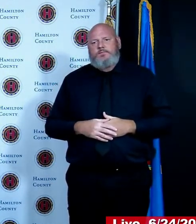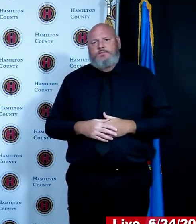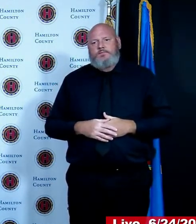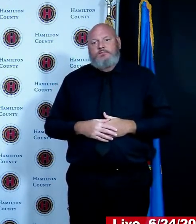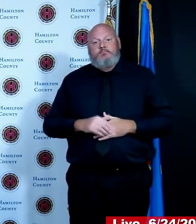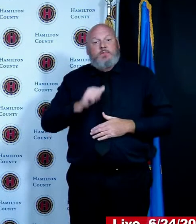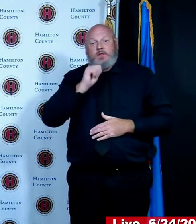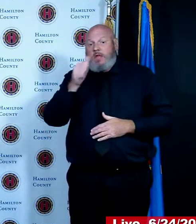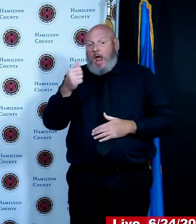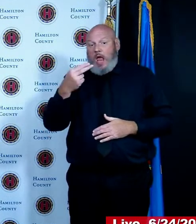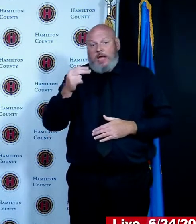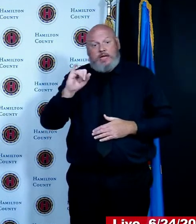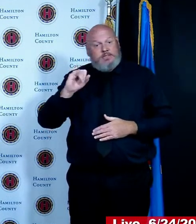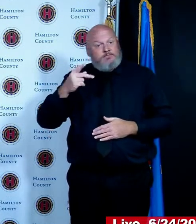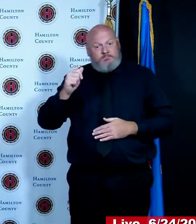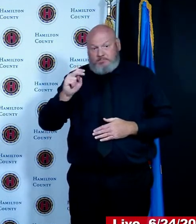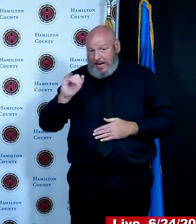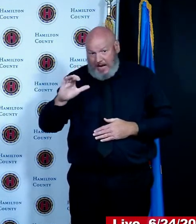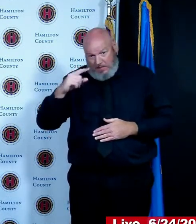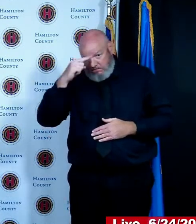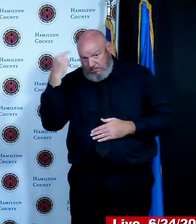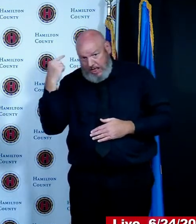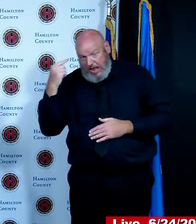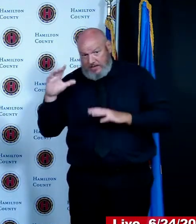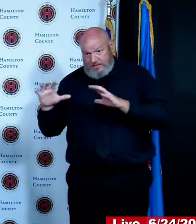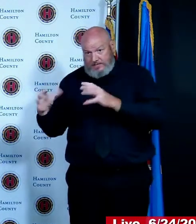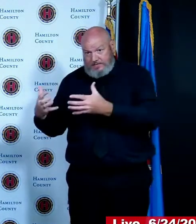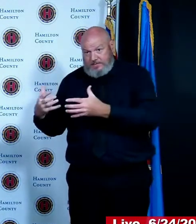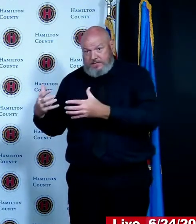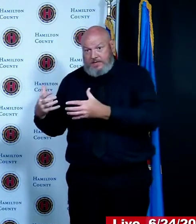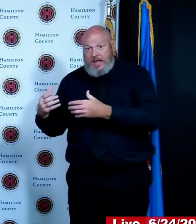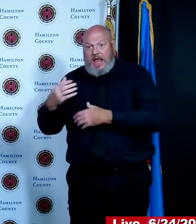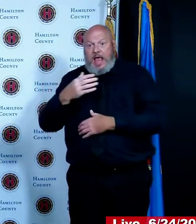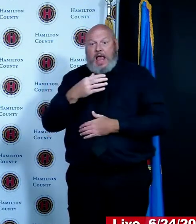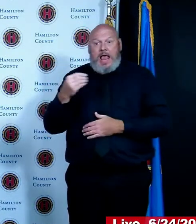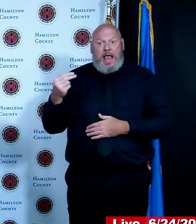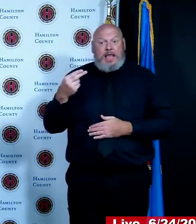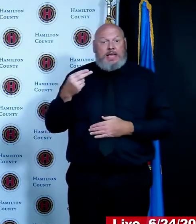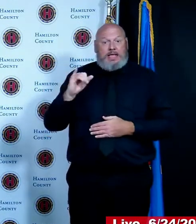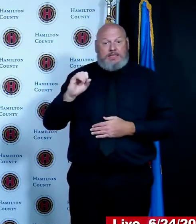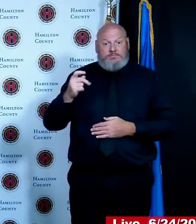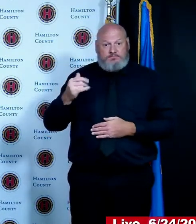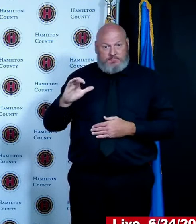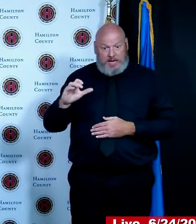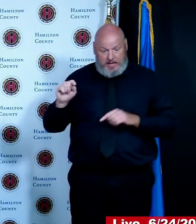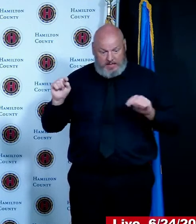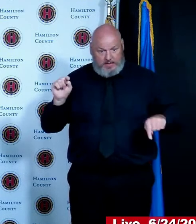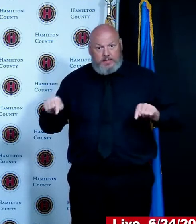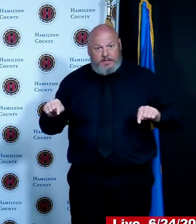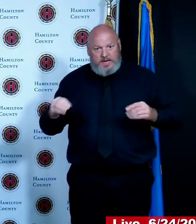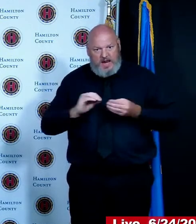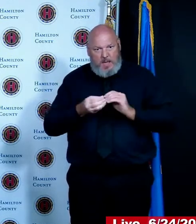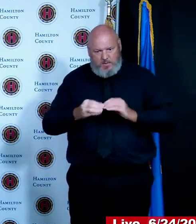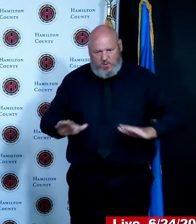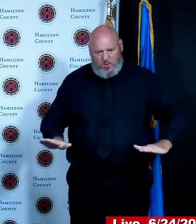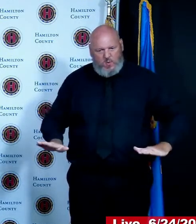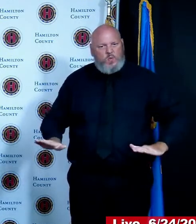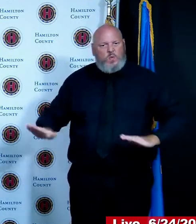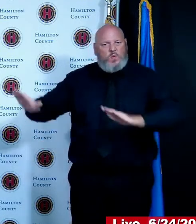as Hispanic individuals this is concerning because we are sharing this message but we need to make sure we're reaching the right individuals our